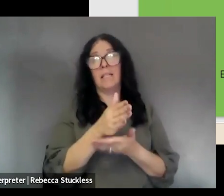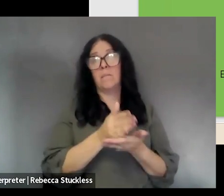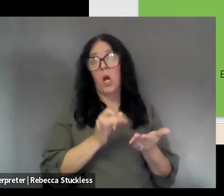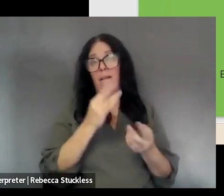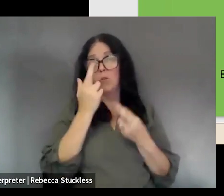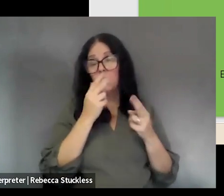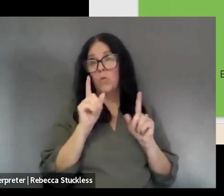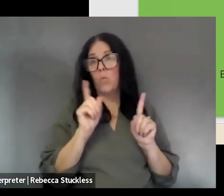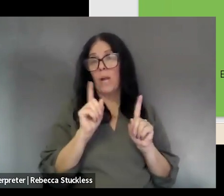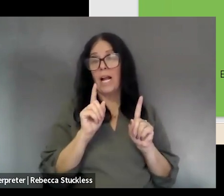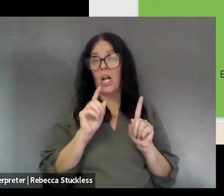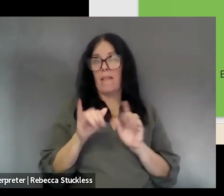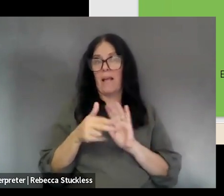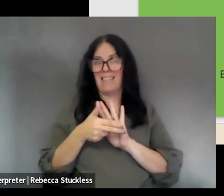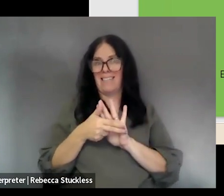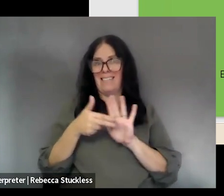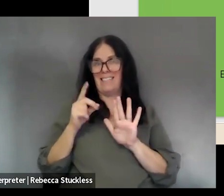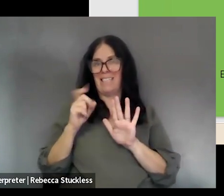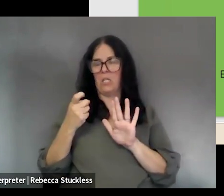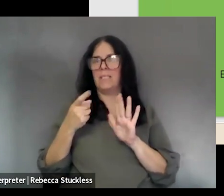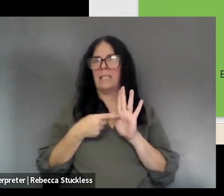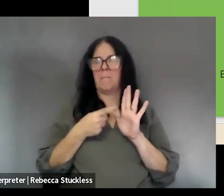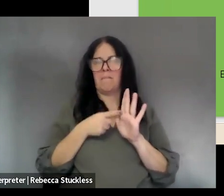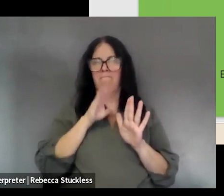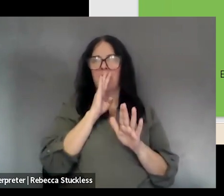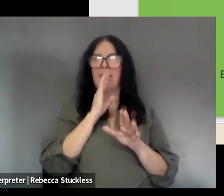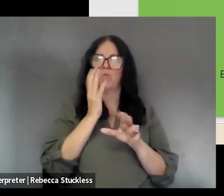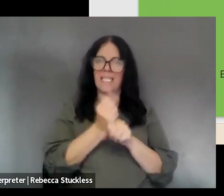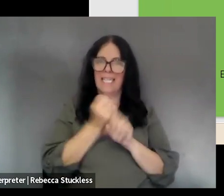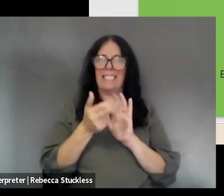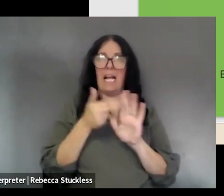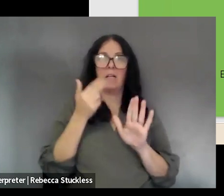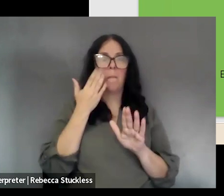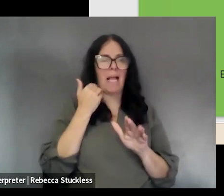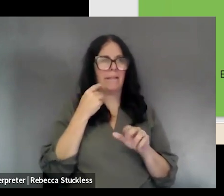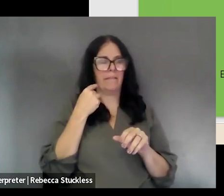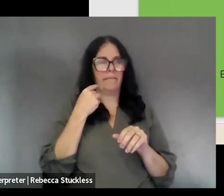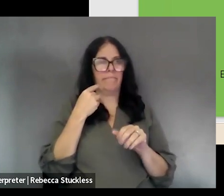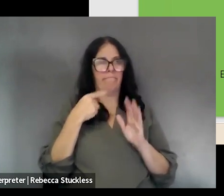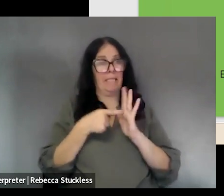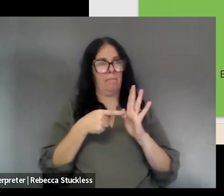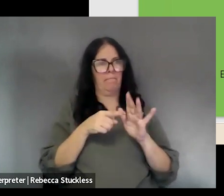getting this diagnosis can be difficult because it does mirror other conditions and it